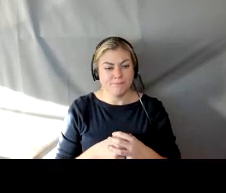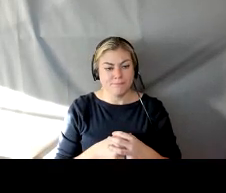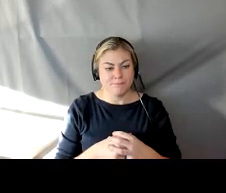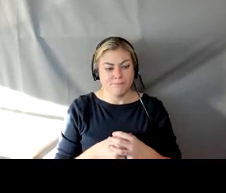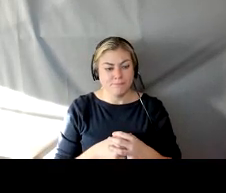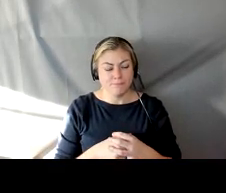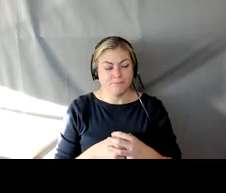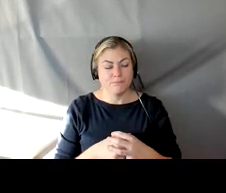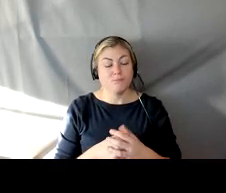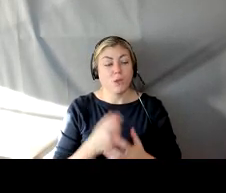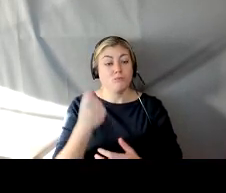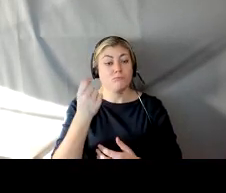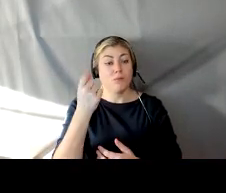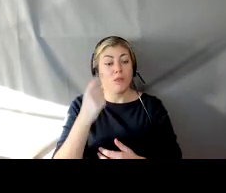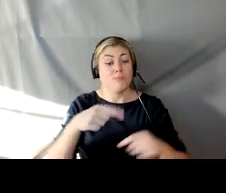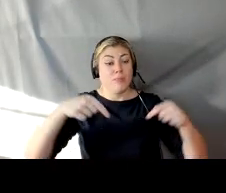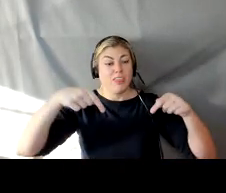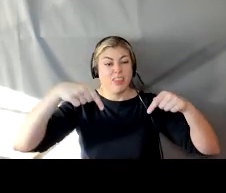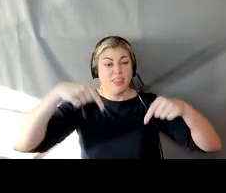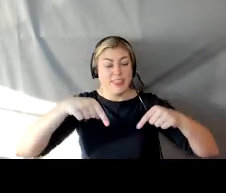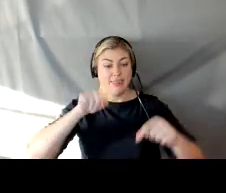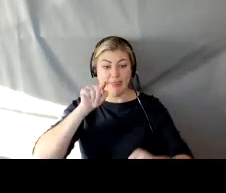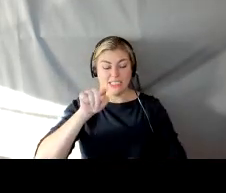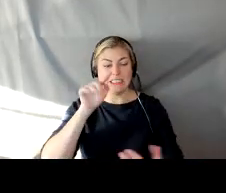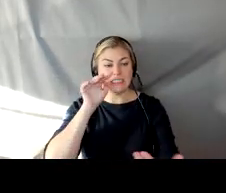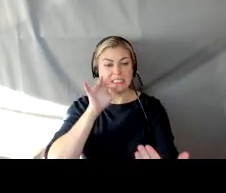criteria for if an area meets these criteria,